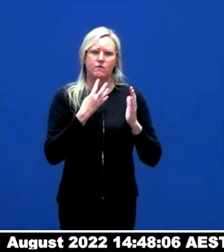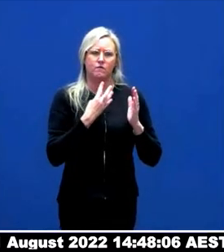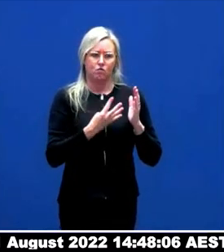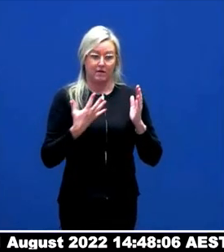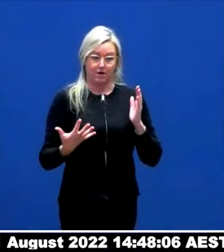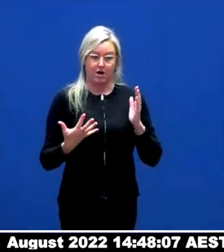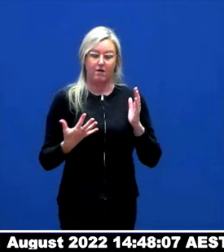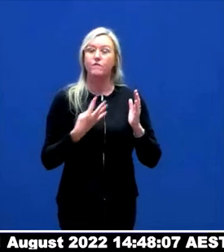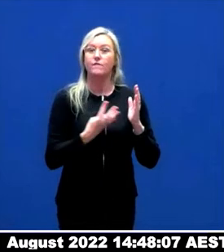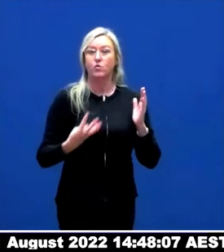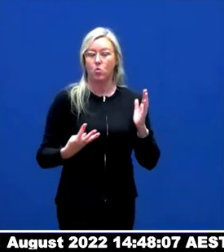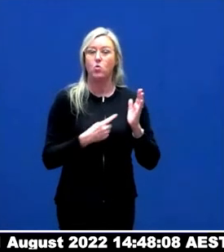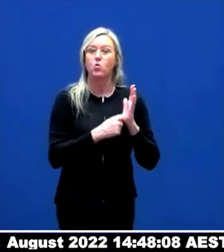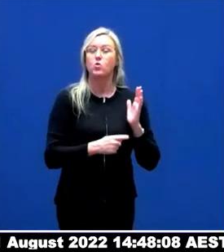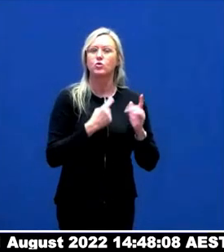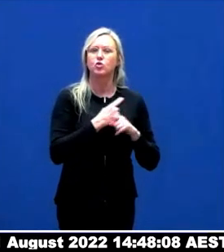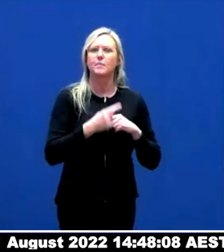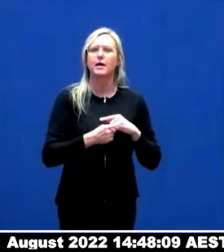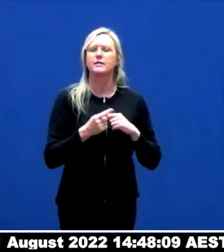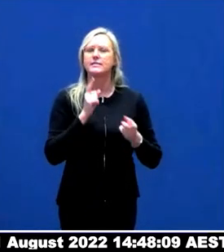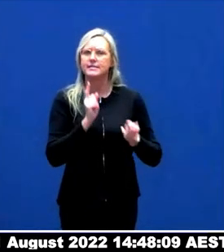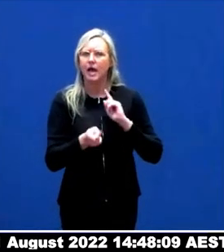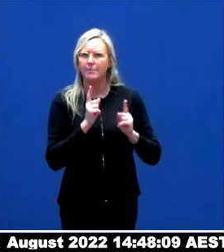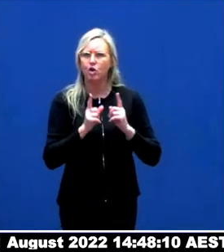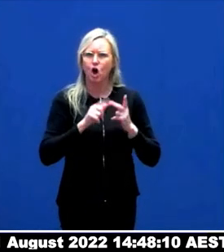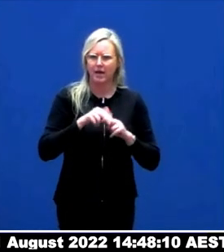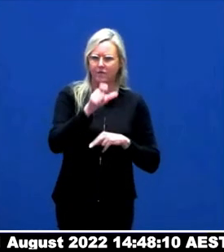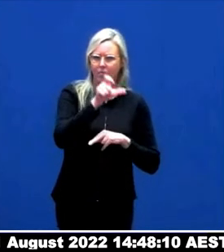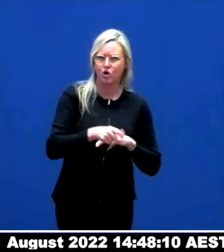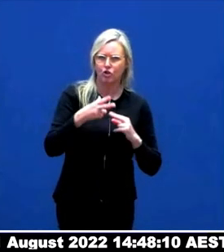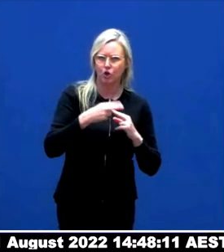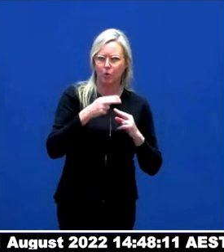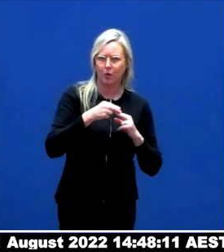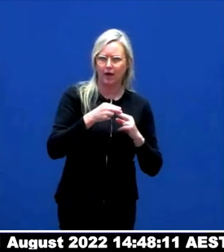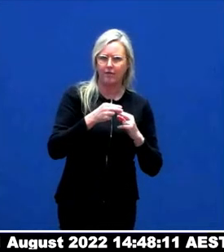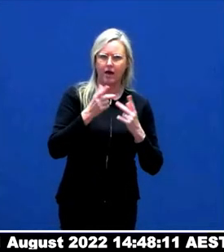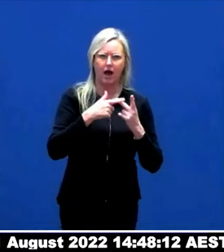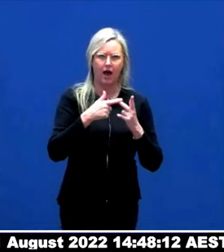"In some cases, where a person with a psychosocial disability is applying to access